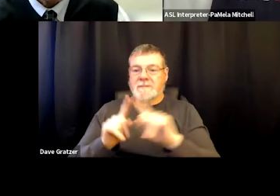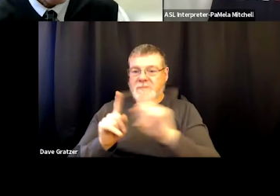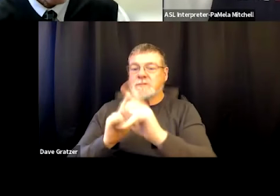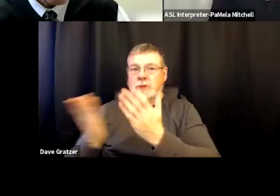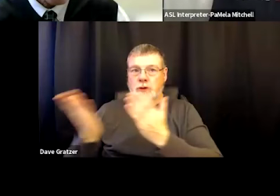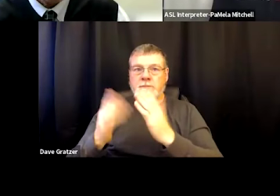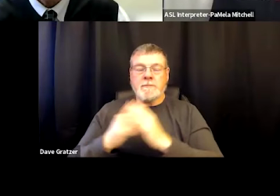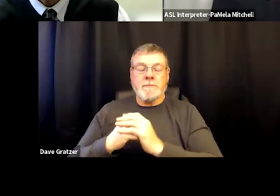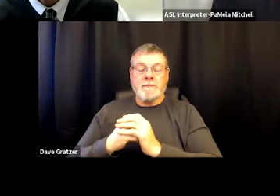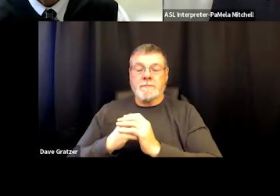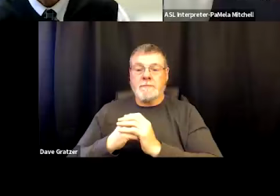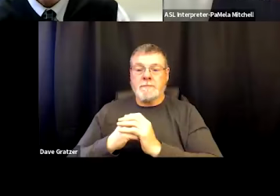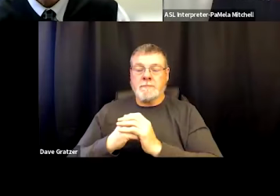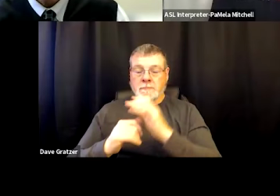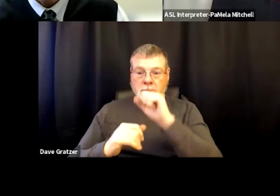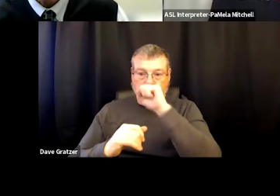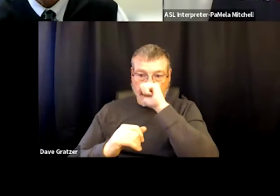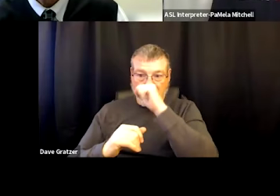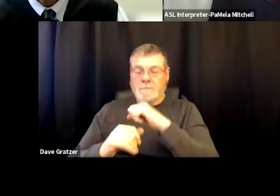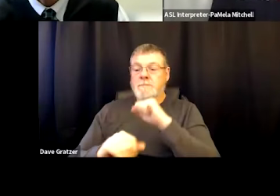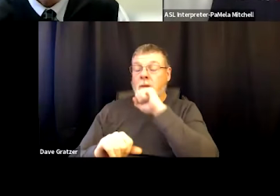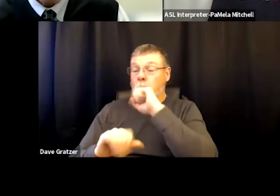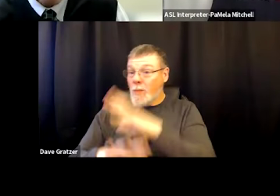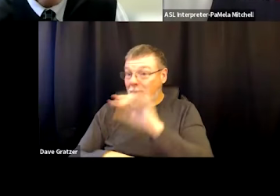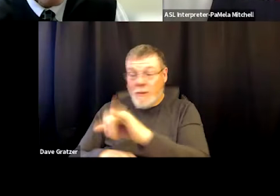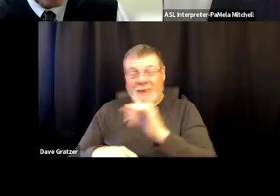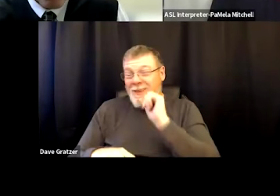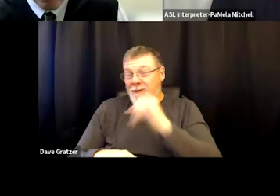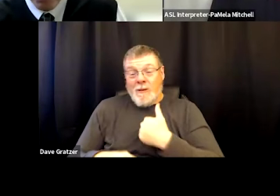because without that we really don't have much,